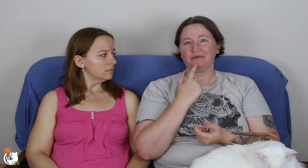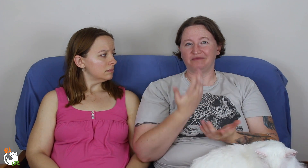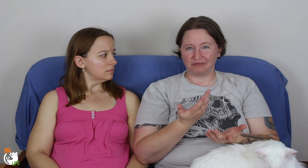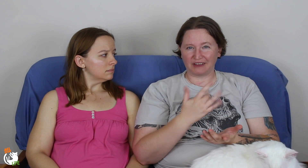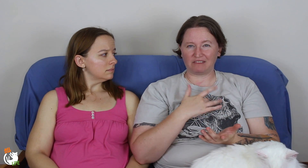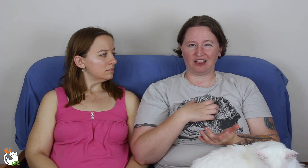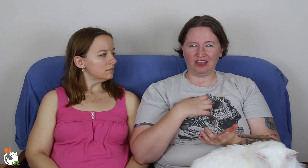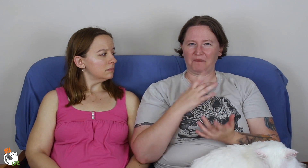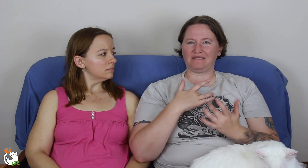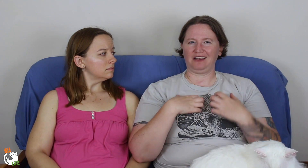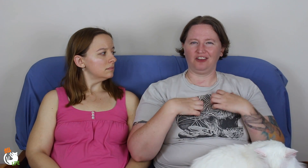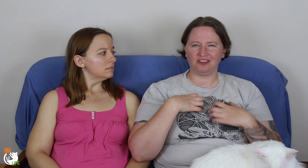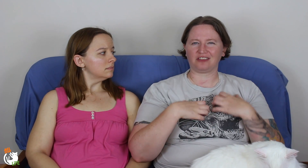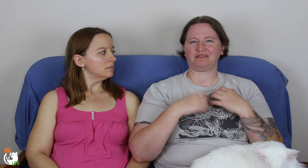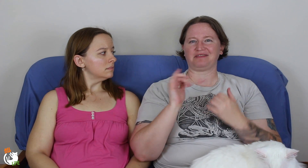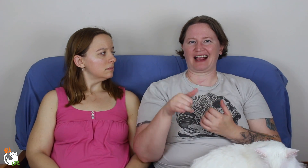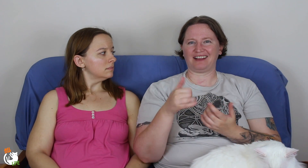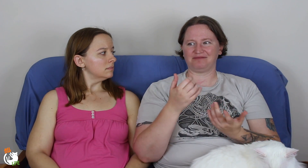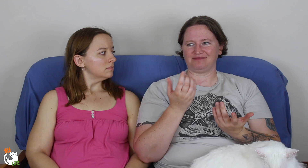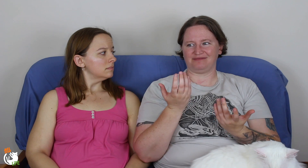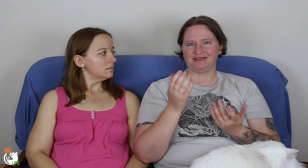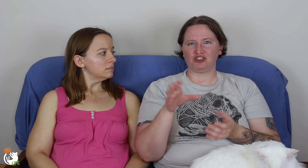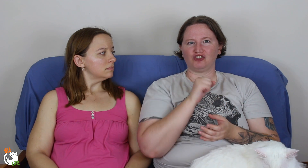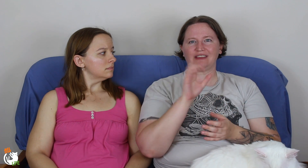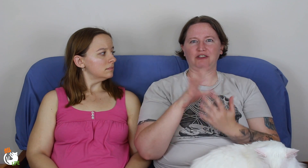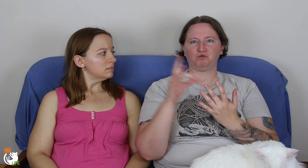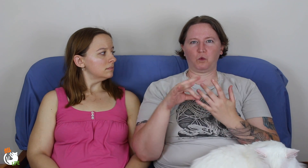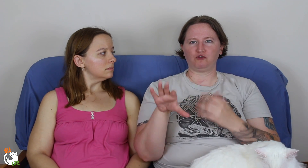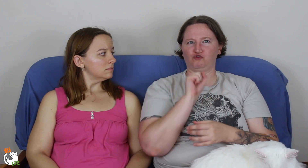Some of them said they felt kind of not right that their parents